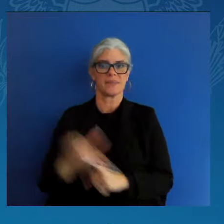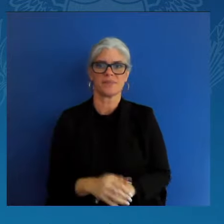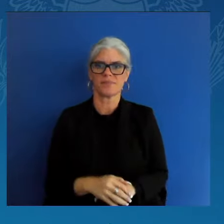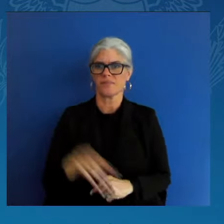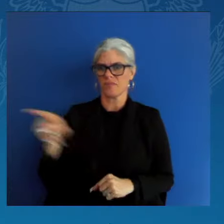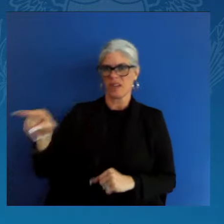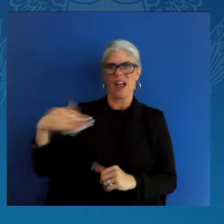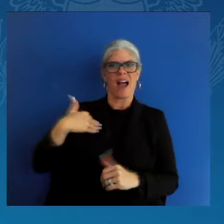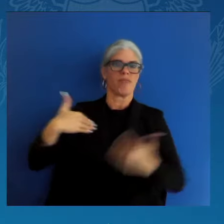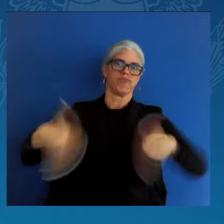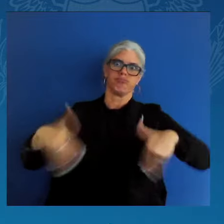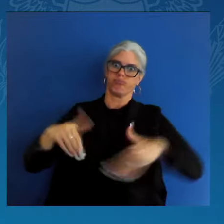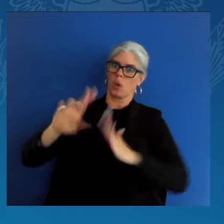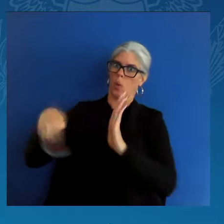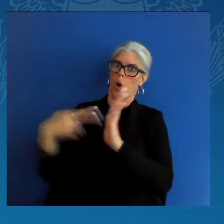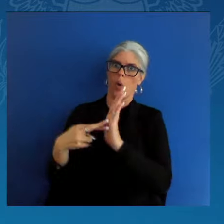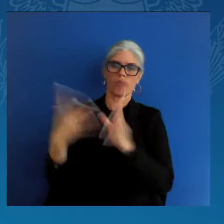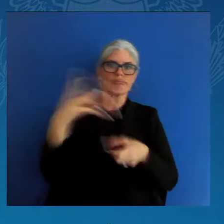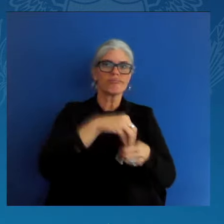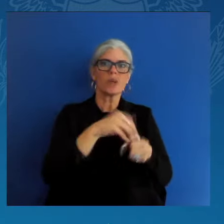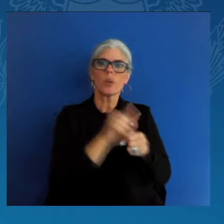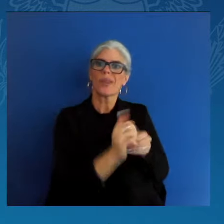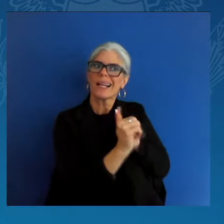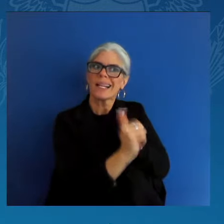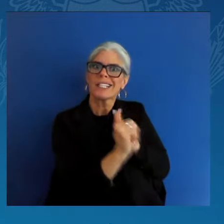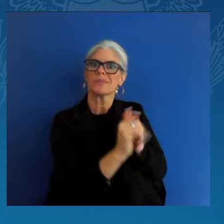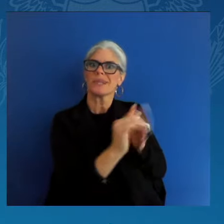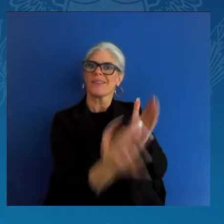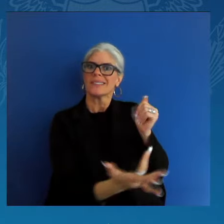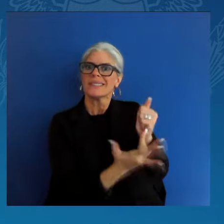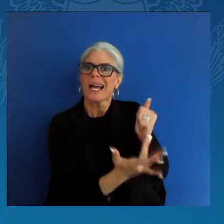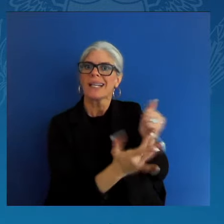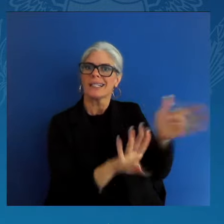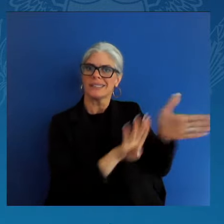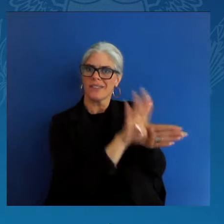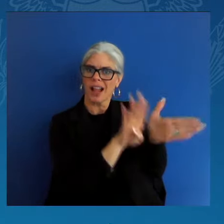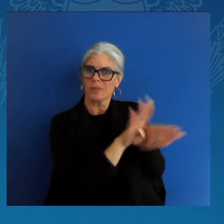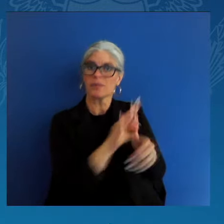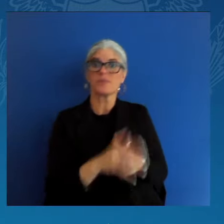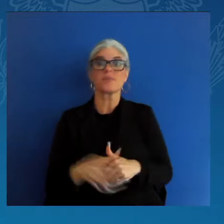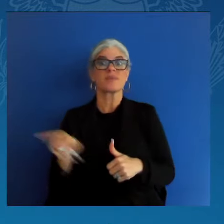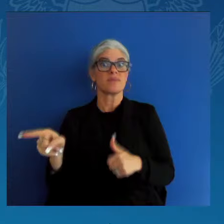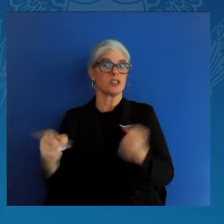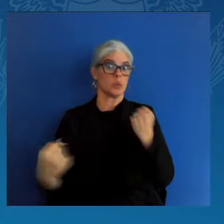And I'd ask Deputy Director Welby to give us an update on that work. Director Welby: Thank you, Phil.